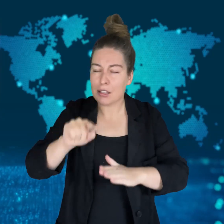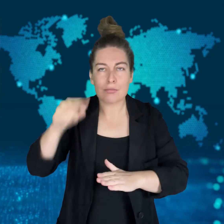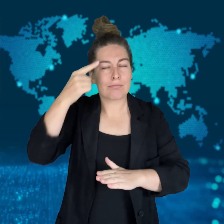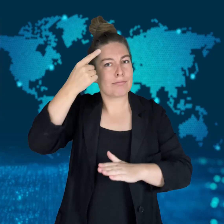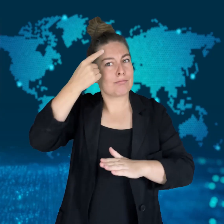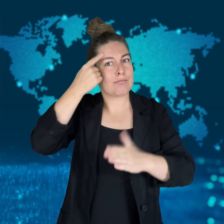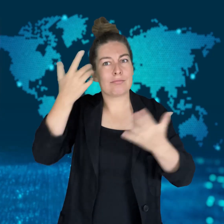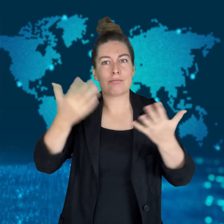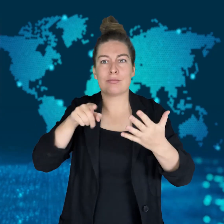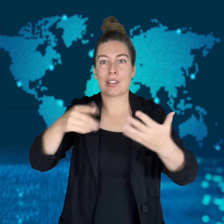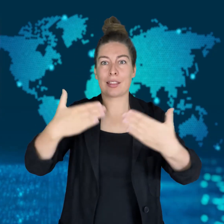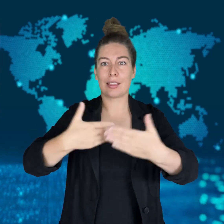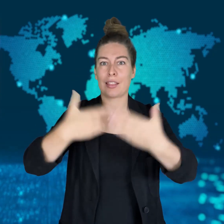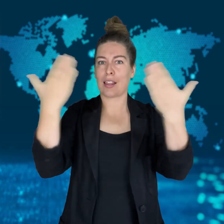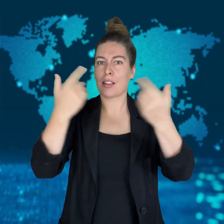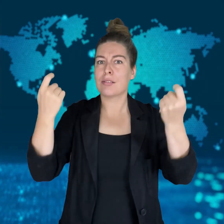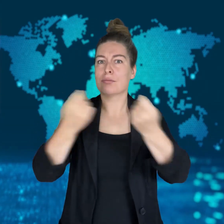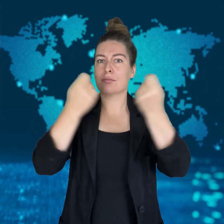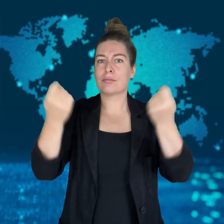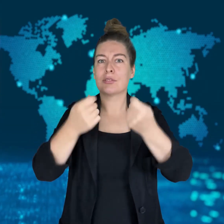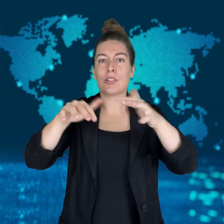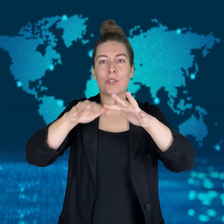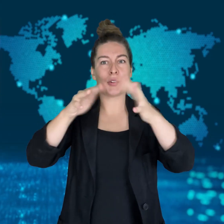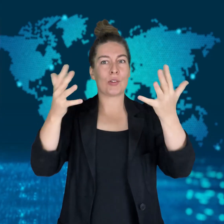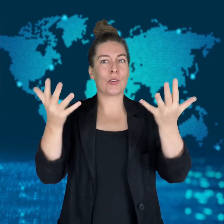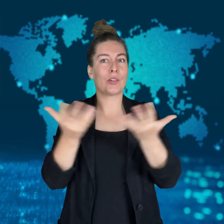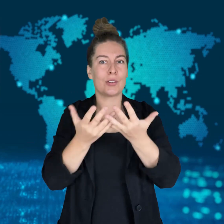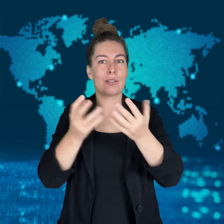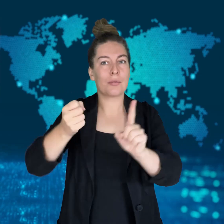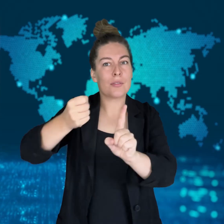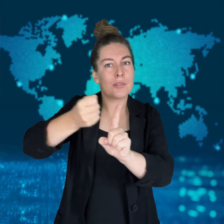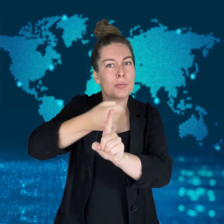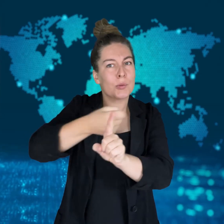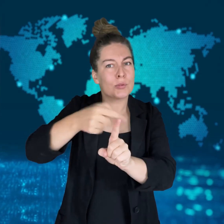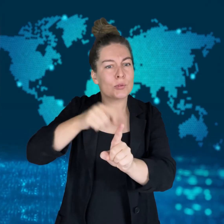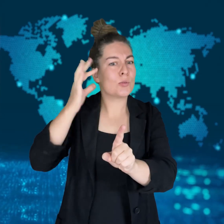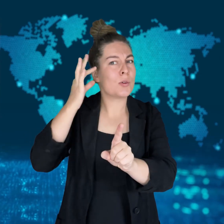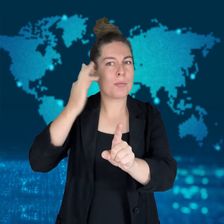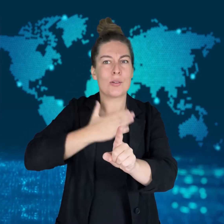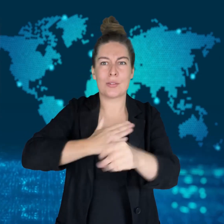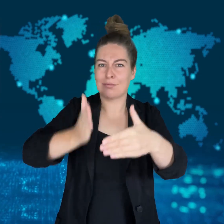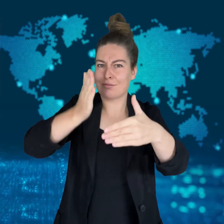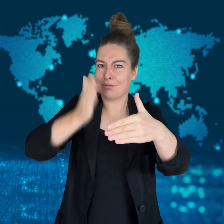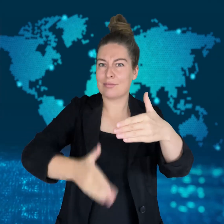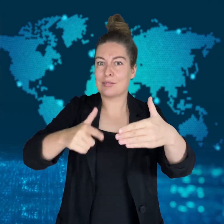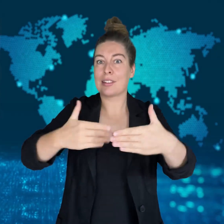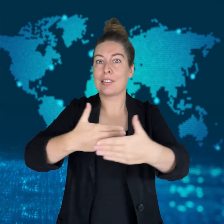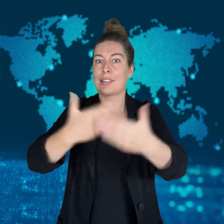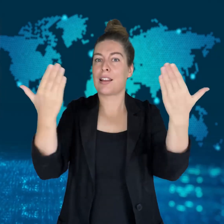outraged by the circumstances of her death.